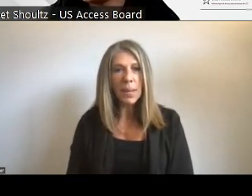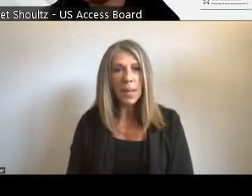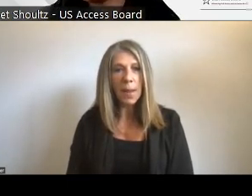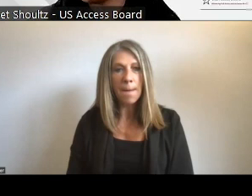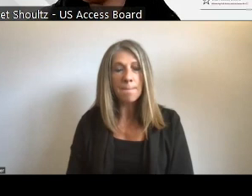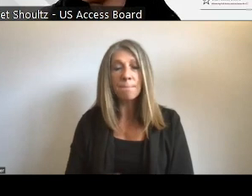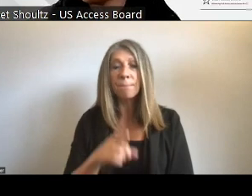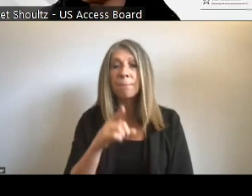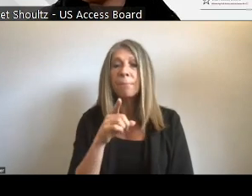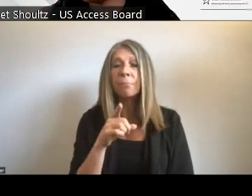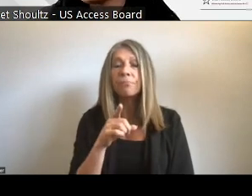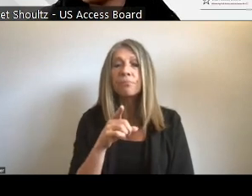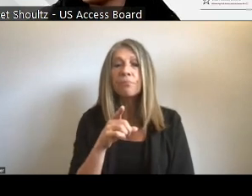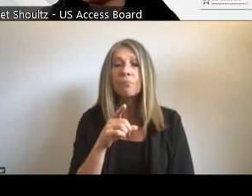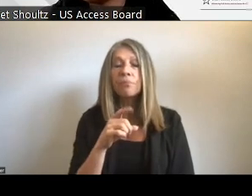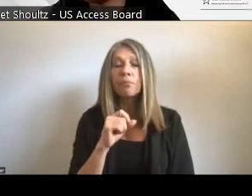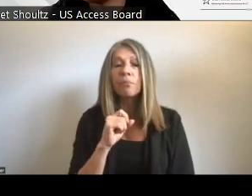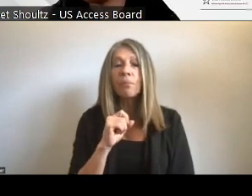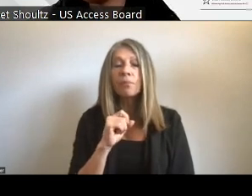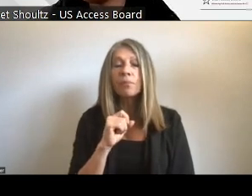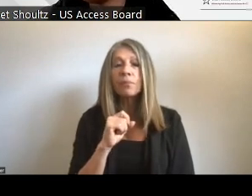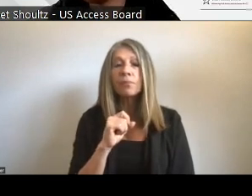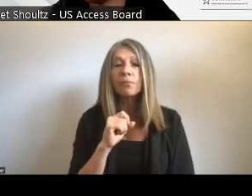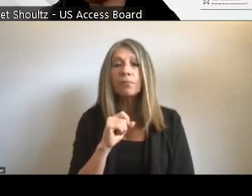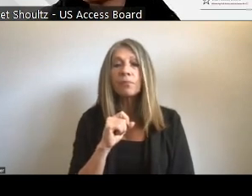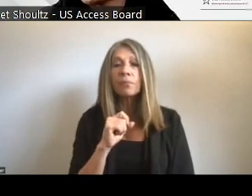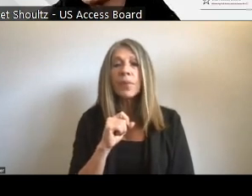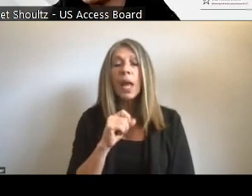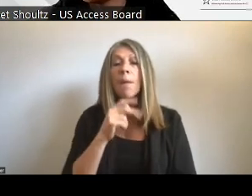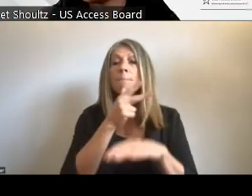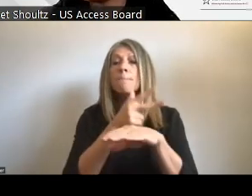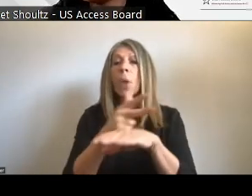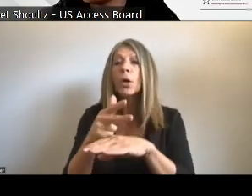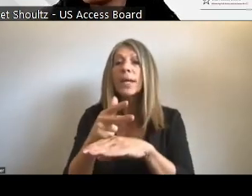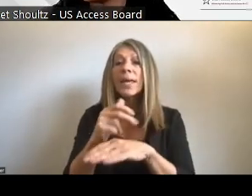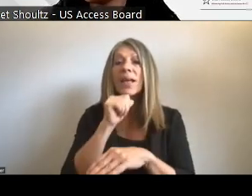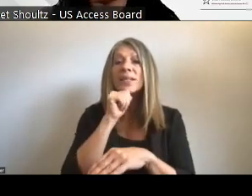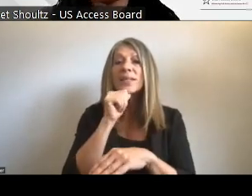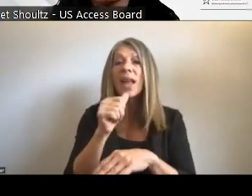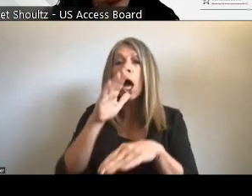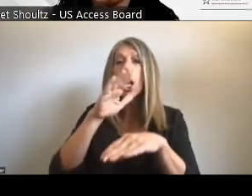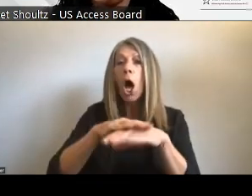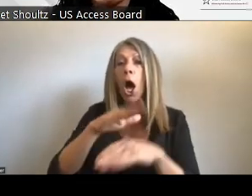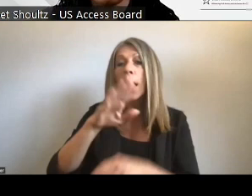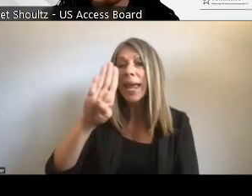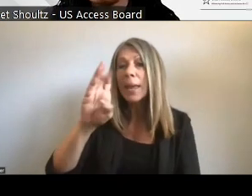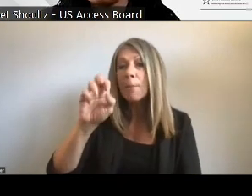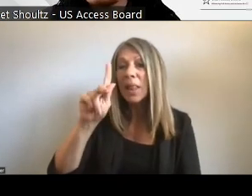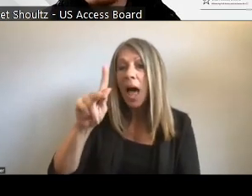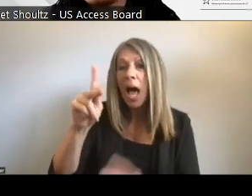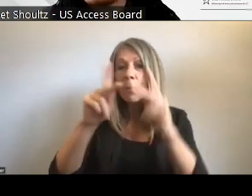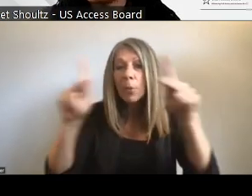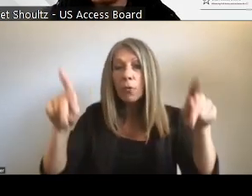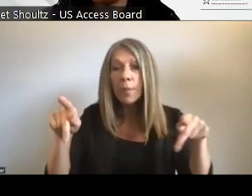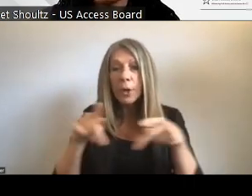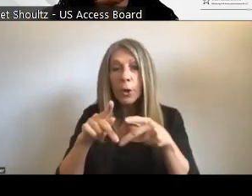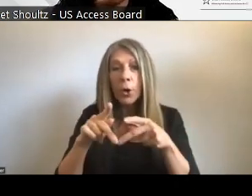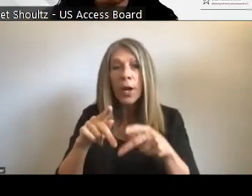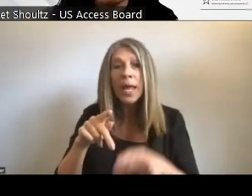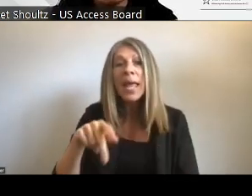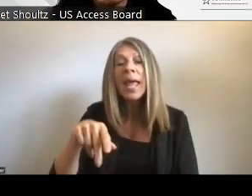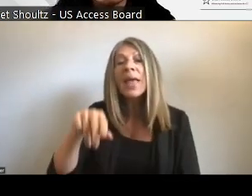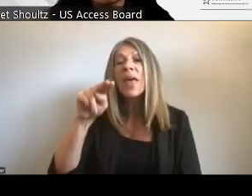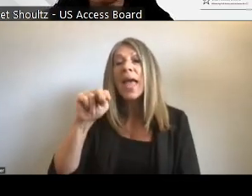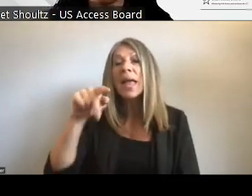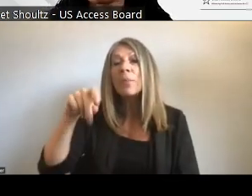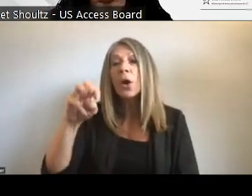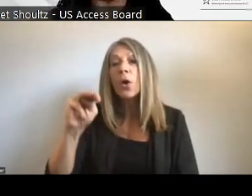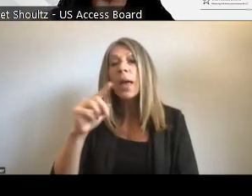In terms of parking that's not on a block perimeter, in the NPRM we didn't explicitly